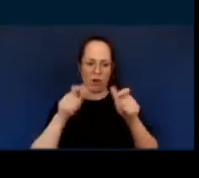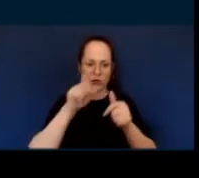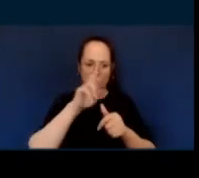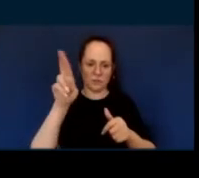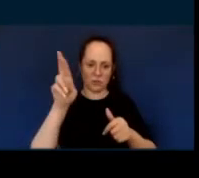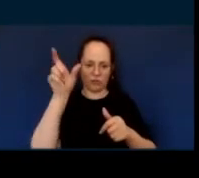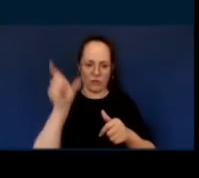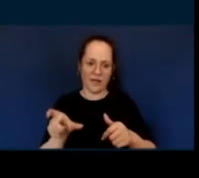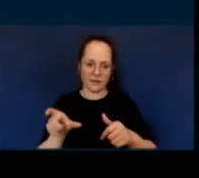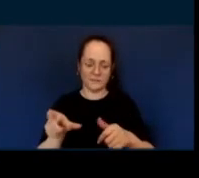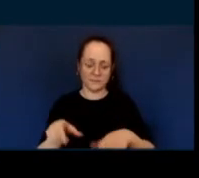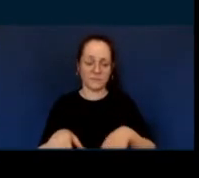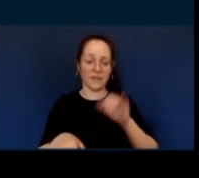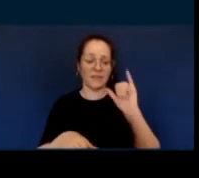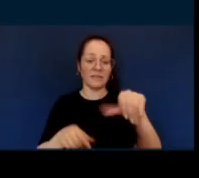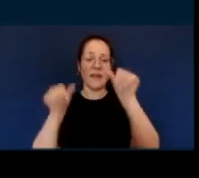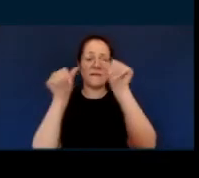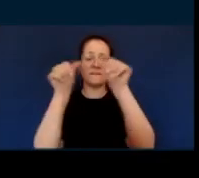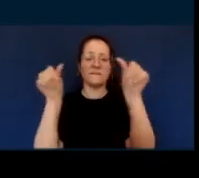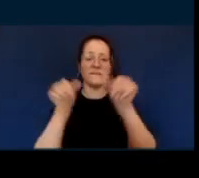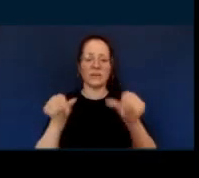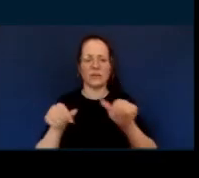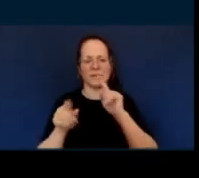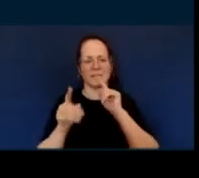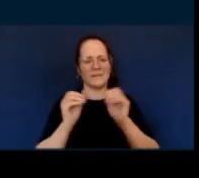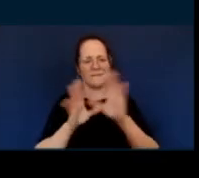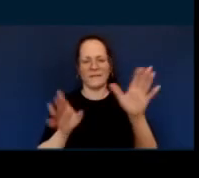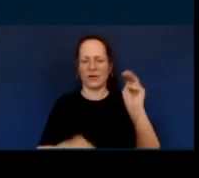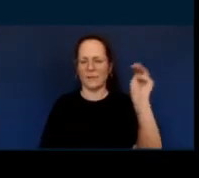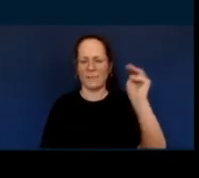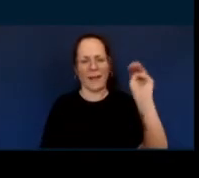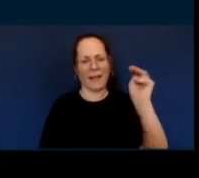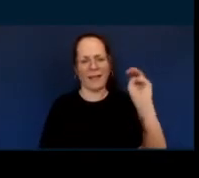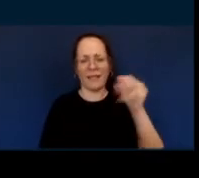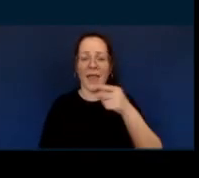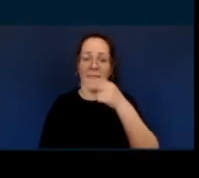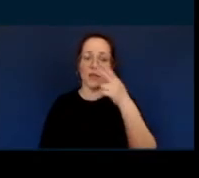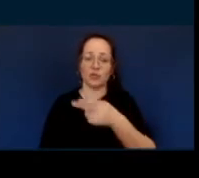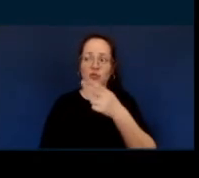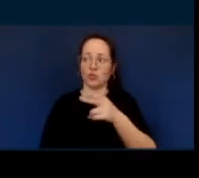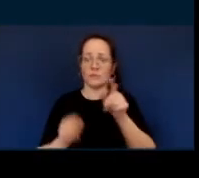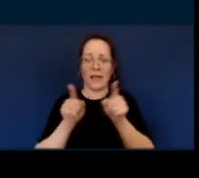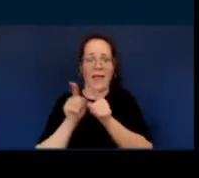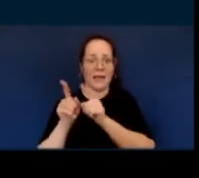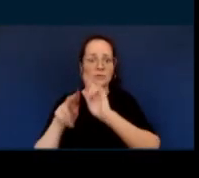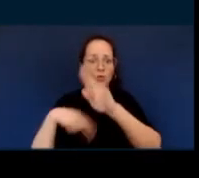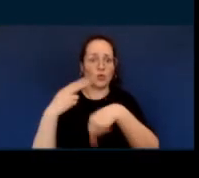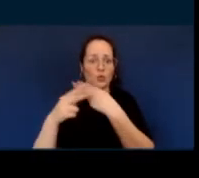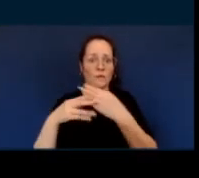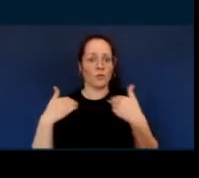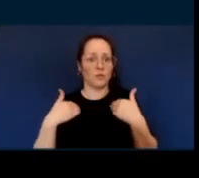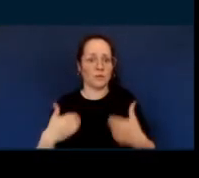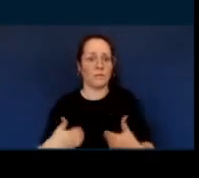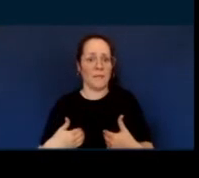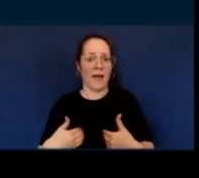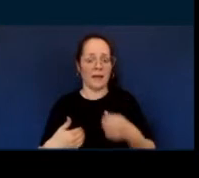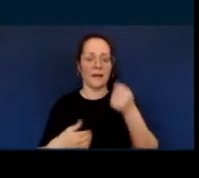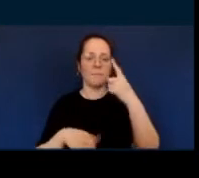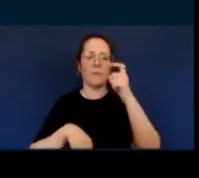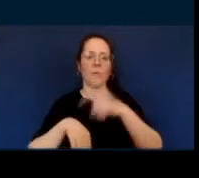THIS CLEARLY IS MALE AND BEING USED HERE AS A UNIVERSAL BODY BUT AS YOU START TO OPEN THE